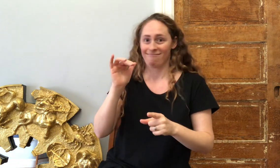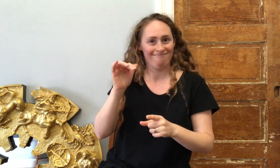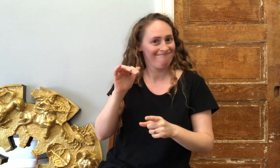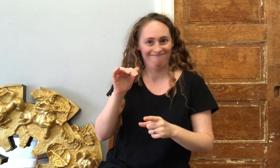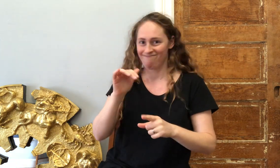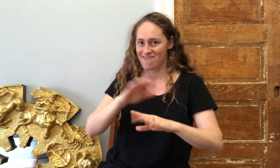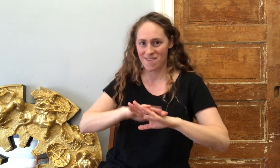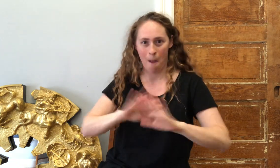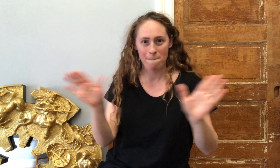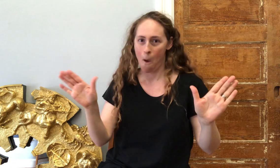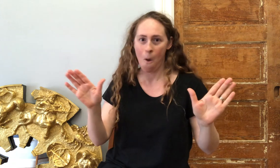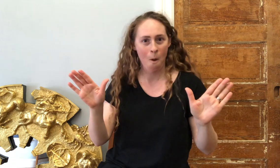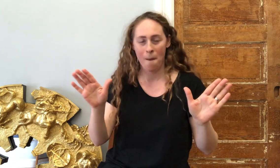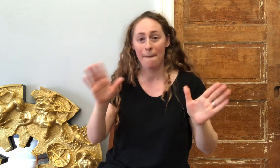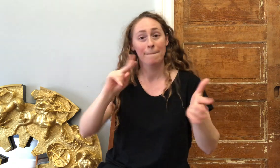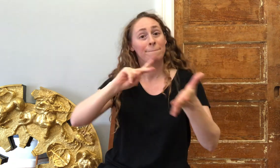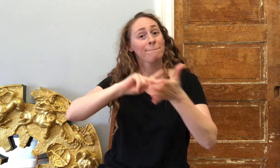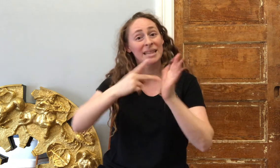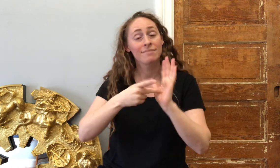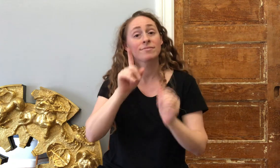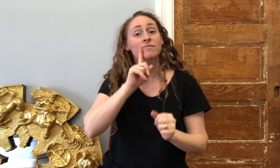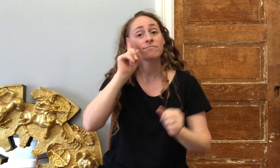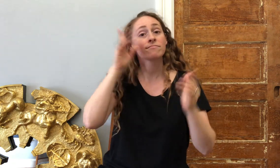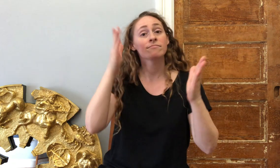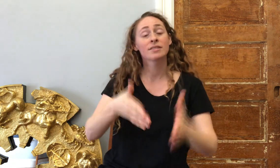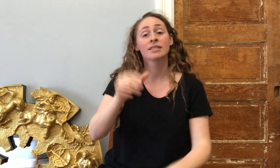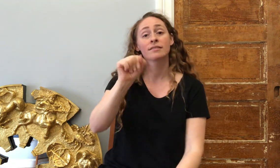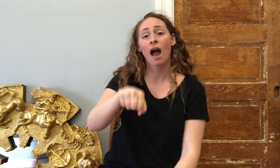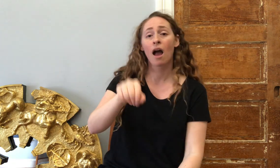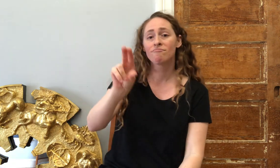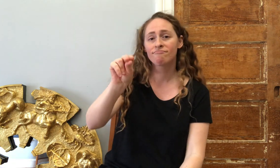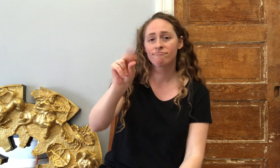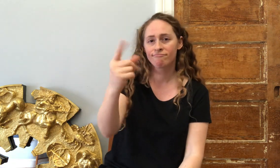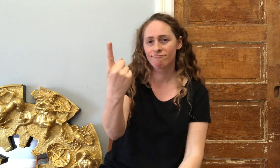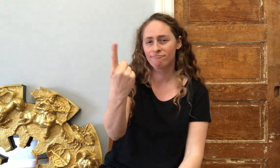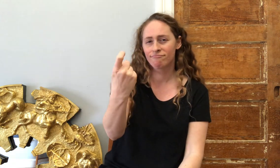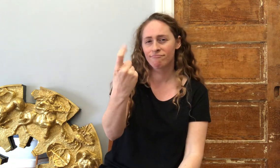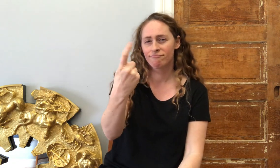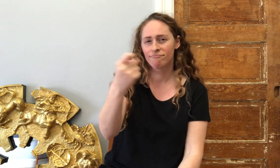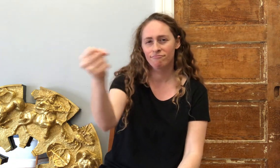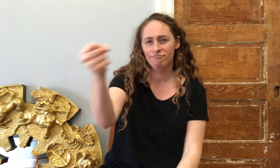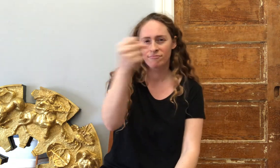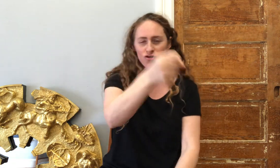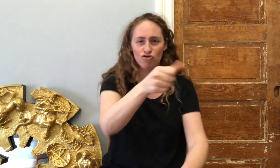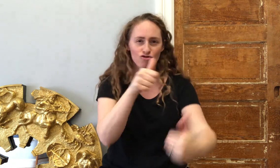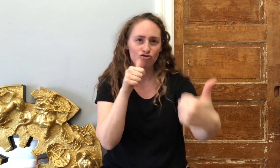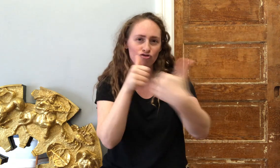That’s not the case anymore. That means a deaf defendant can challenge